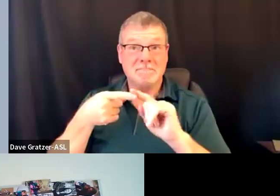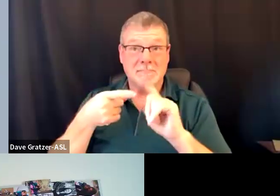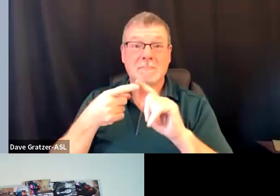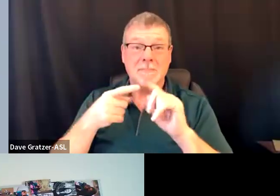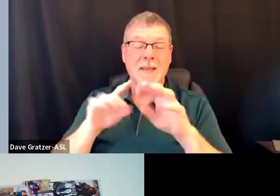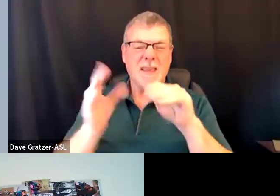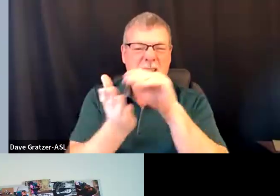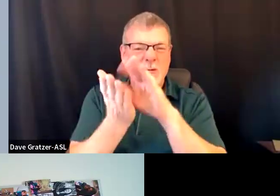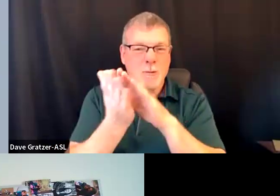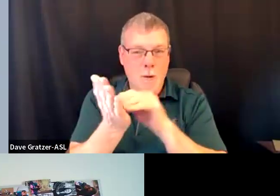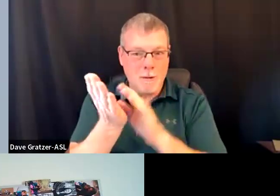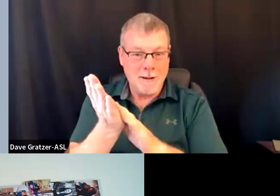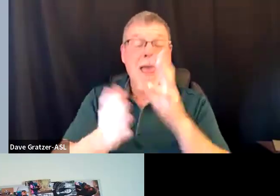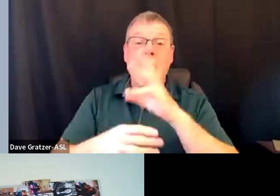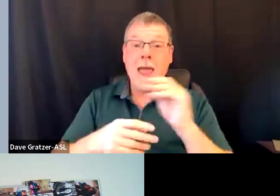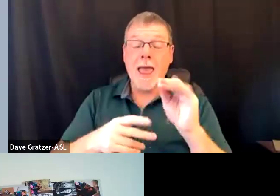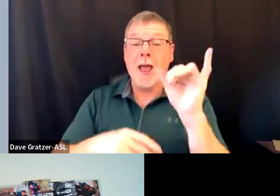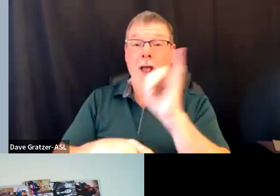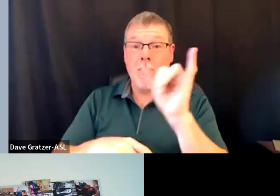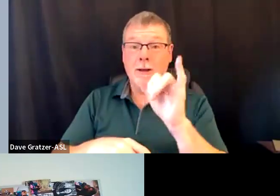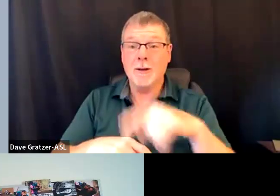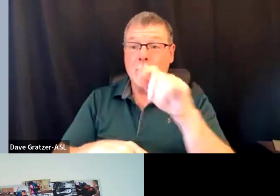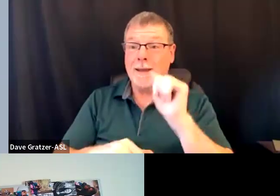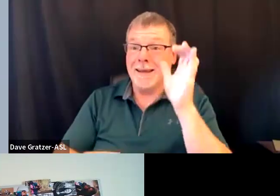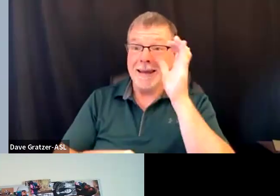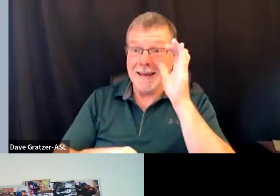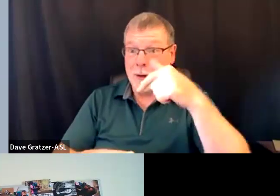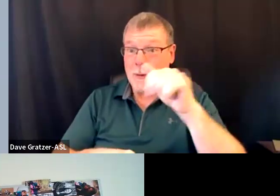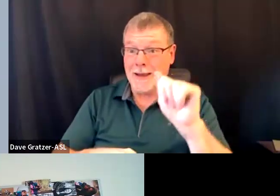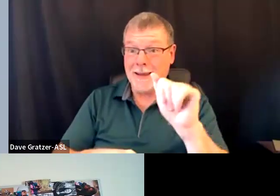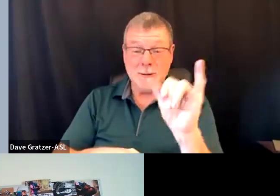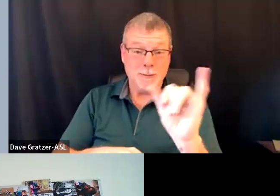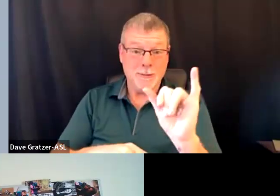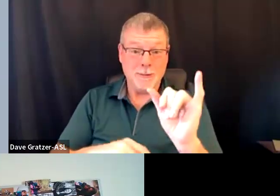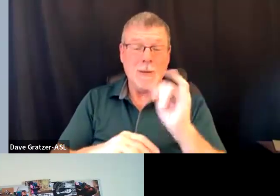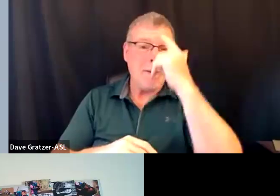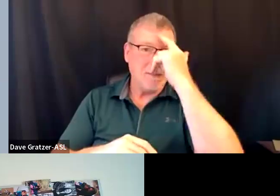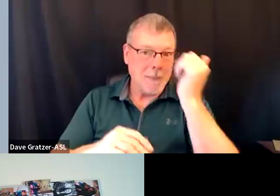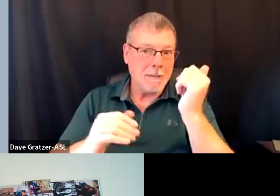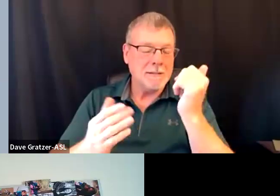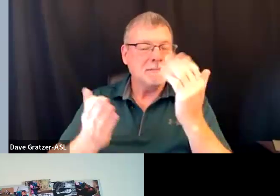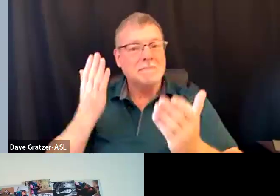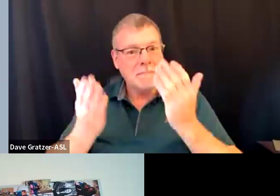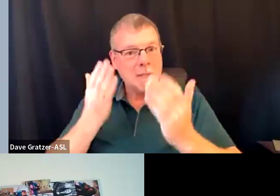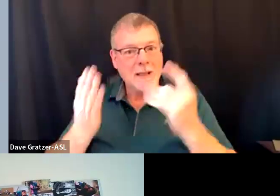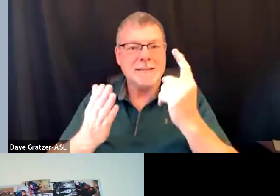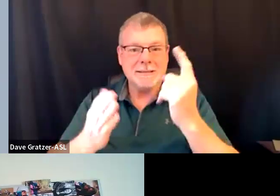and two, you all would get to kind of hear that Q&A as well, because it may be something that is on your mind.